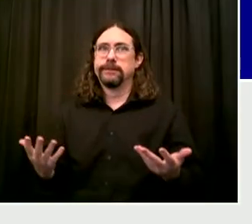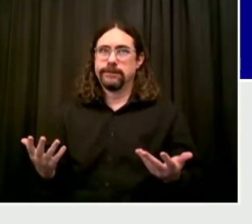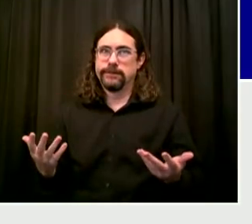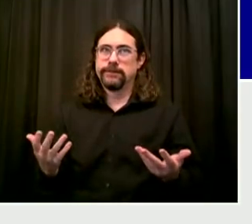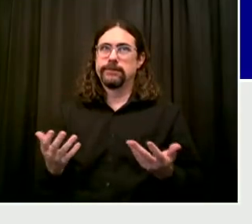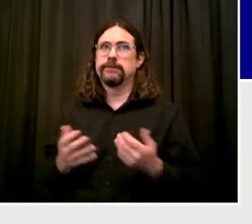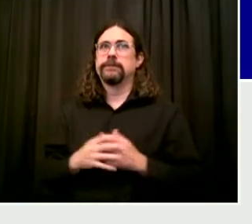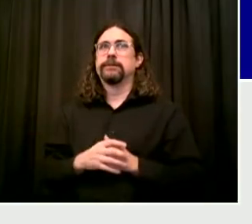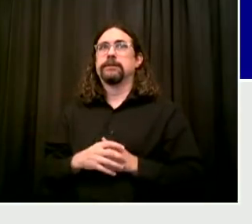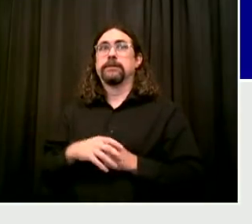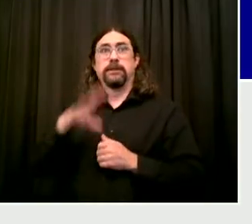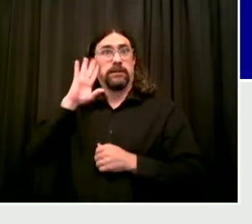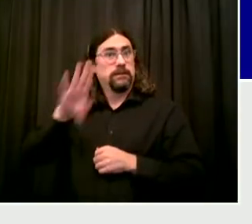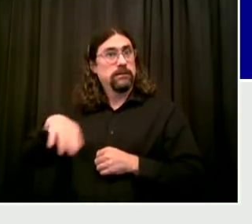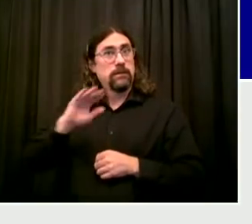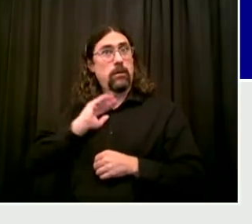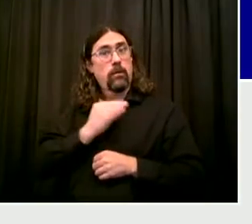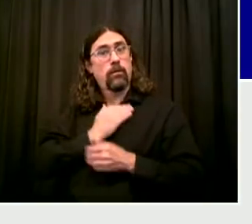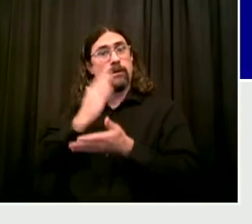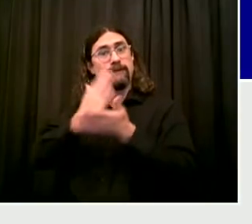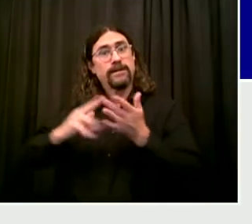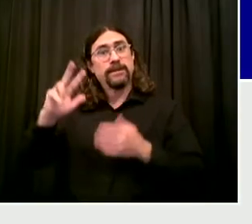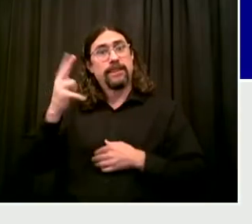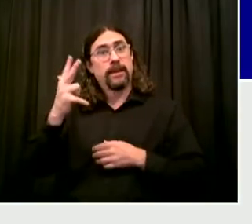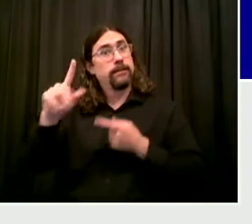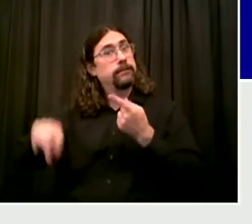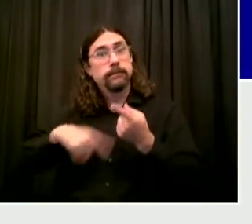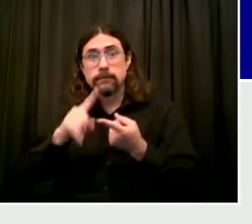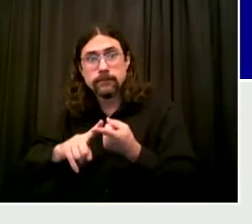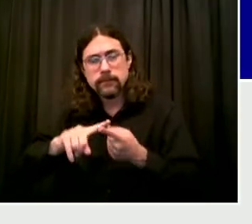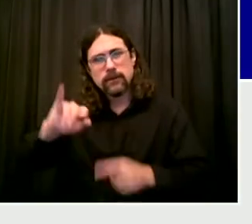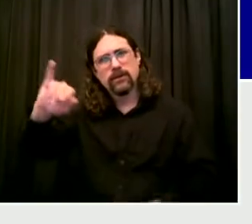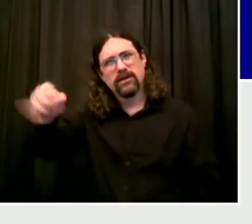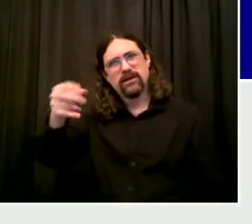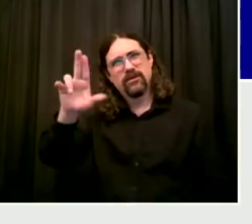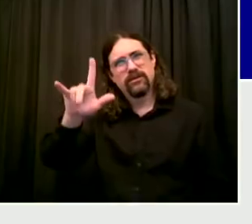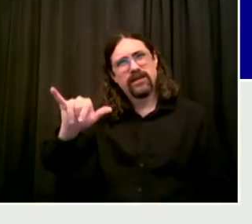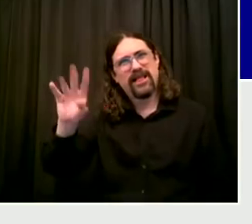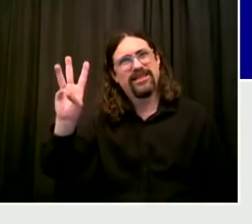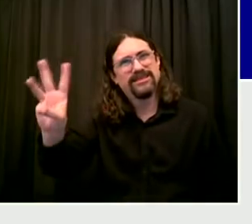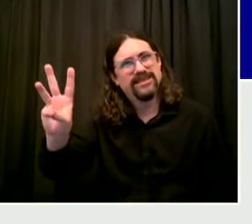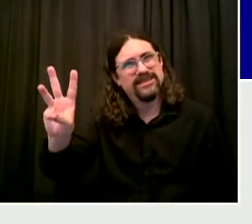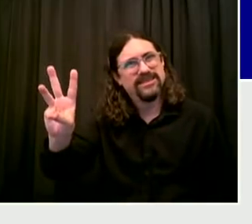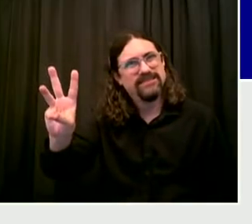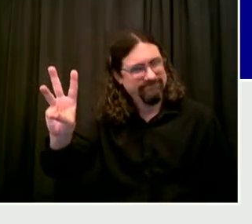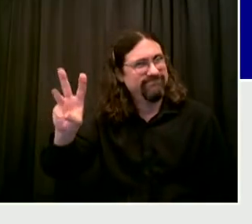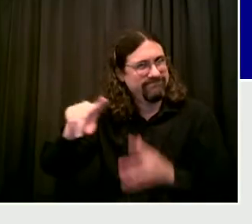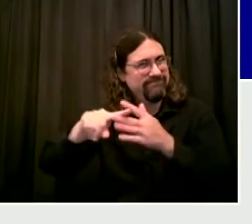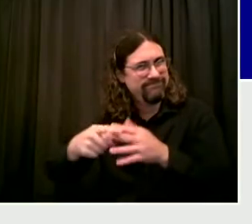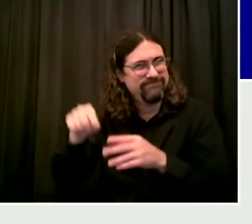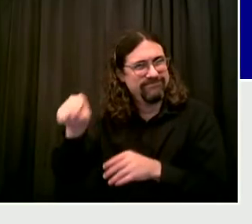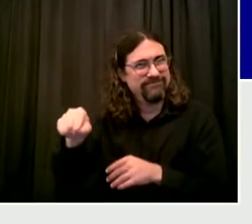WE WILL HAVE MORE TO SAY IN THE NEXT COUPLE OF DAYS BECAUSE WE WANT RESTAURANT OWNERS TO HAVE THAT INFORMATION RIGHT AWAY BUT THE MOST IMPORTANT THING IS TO